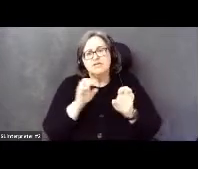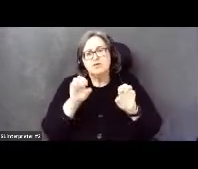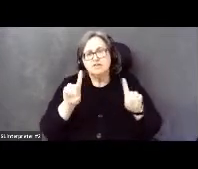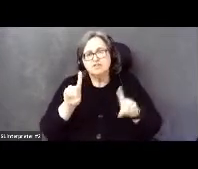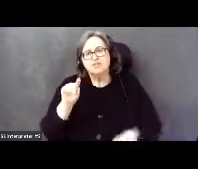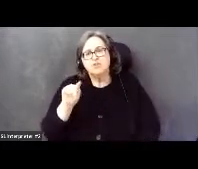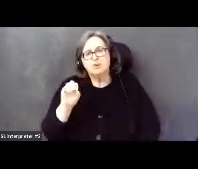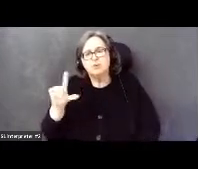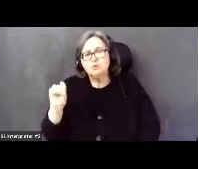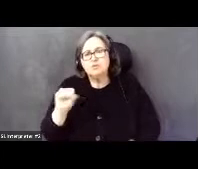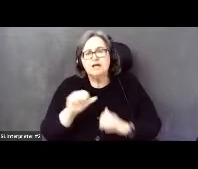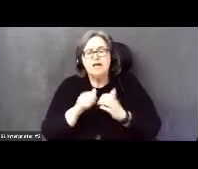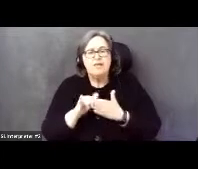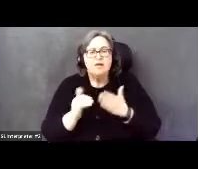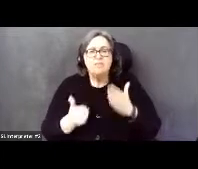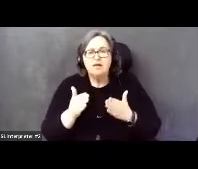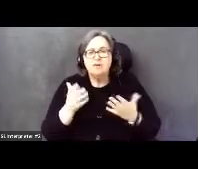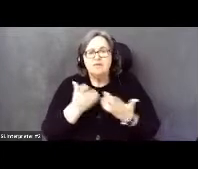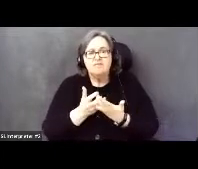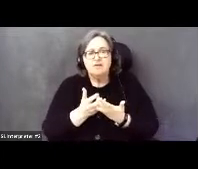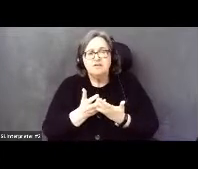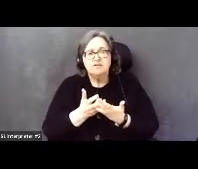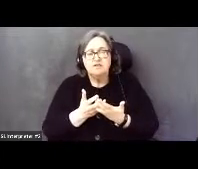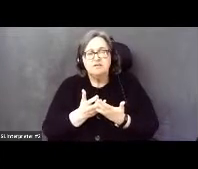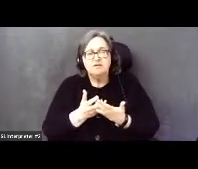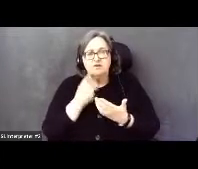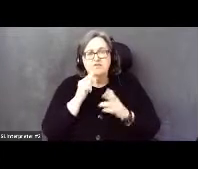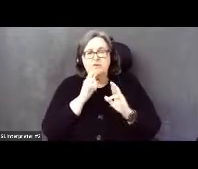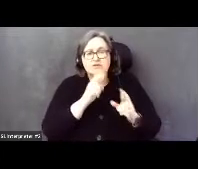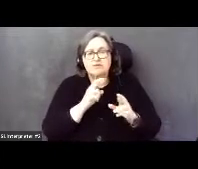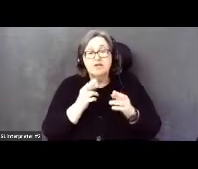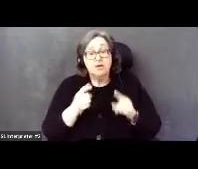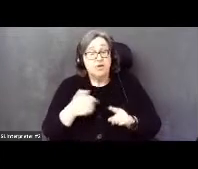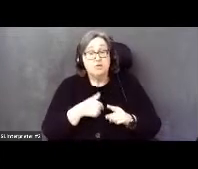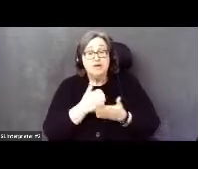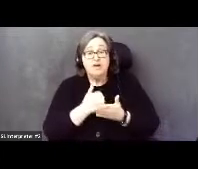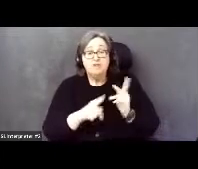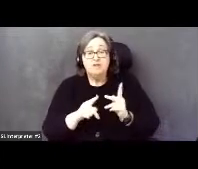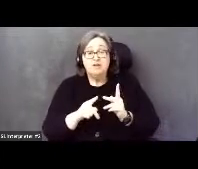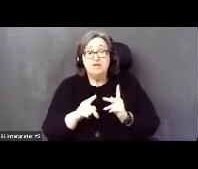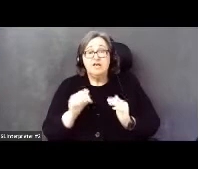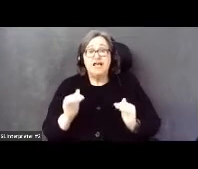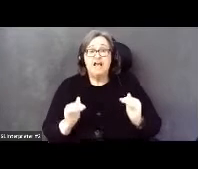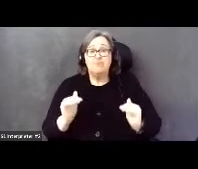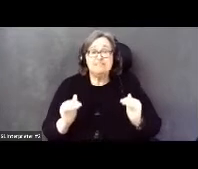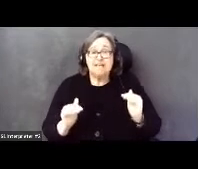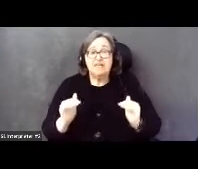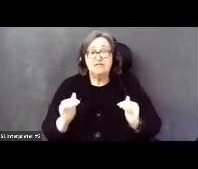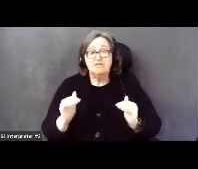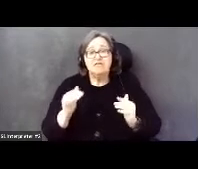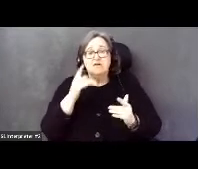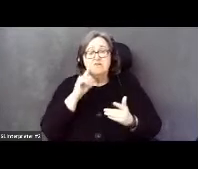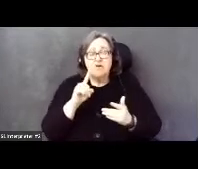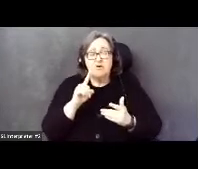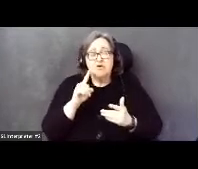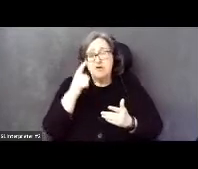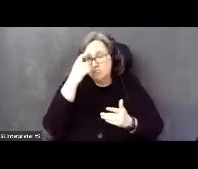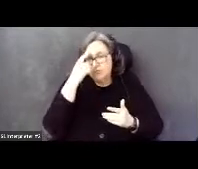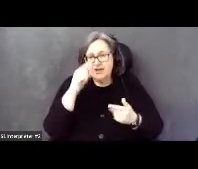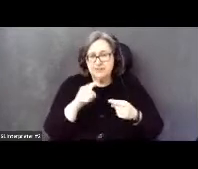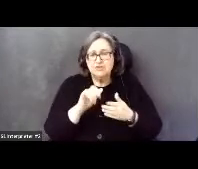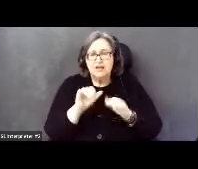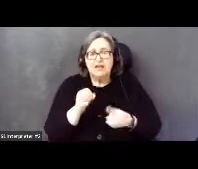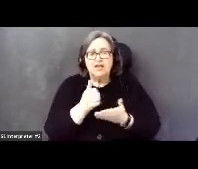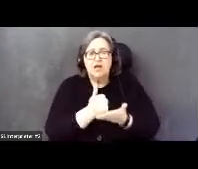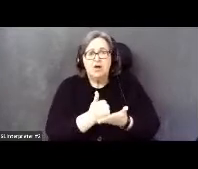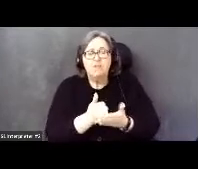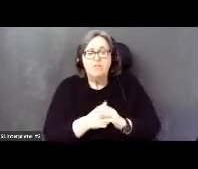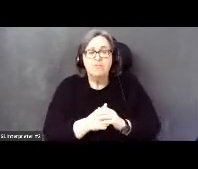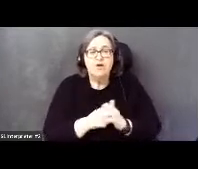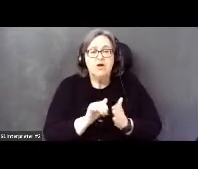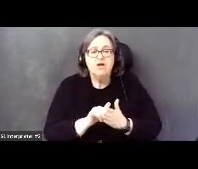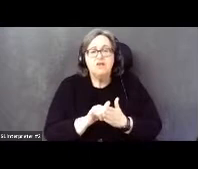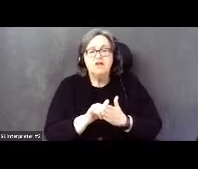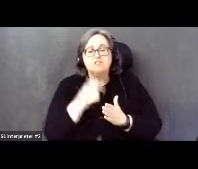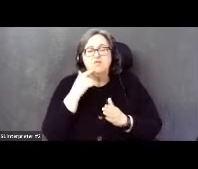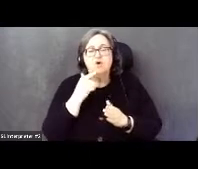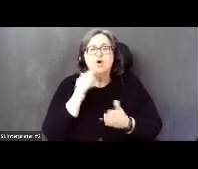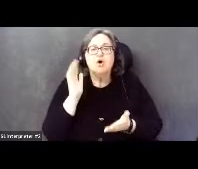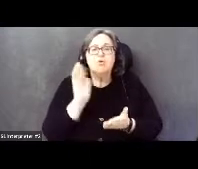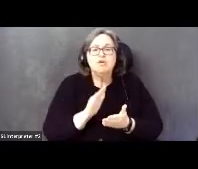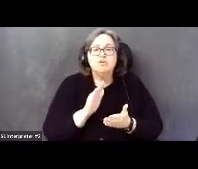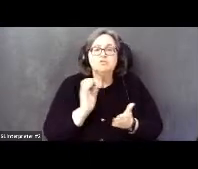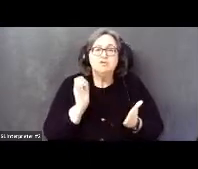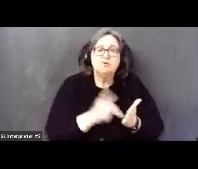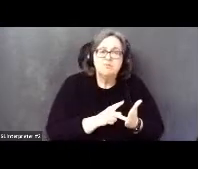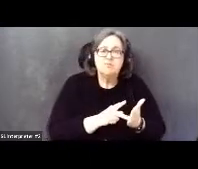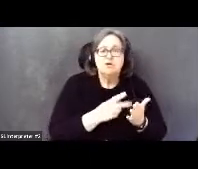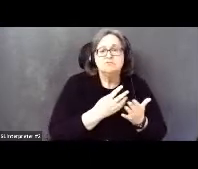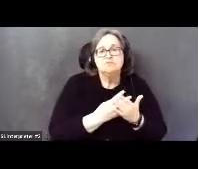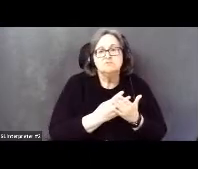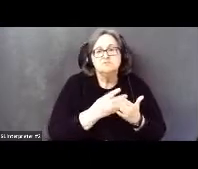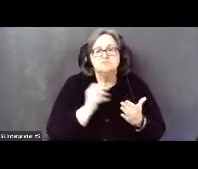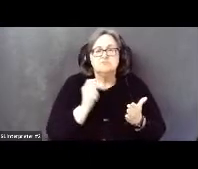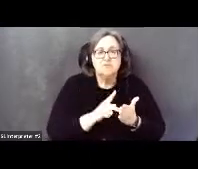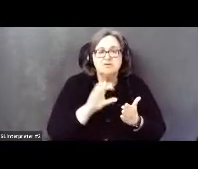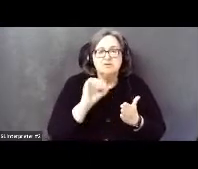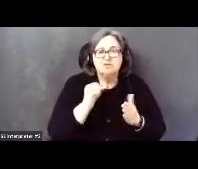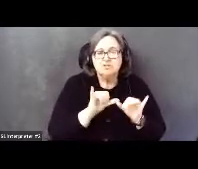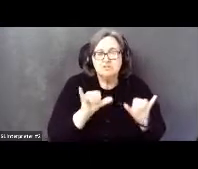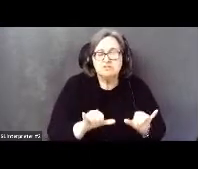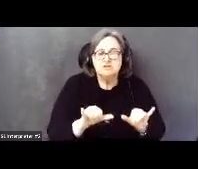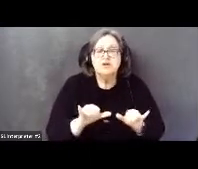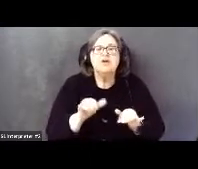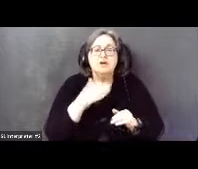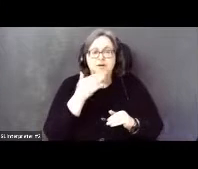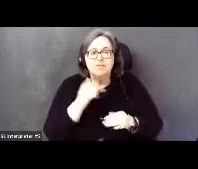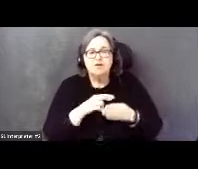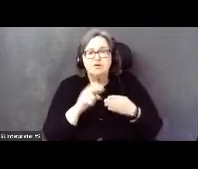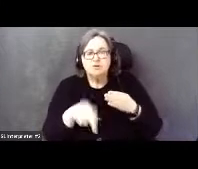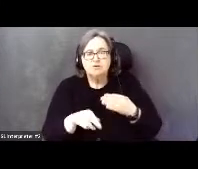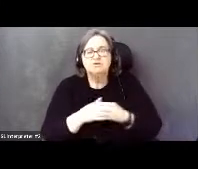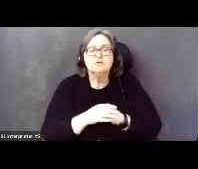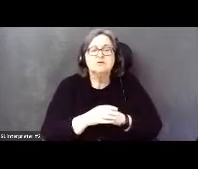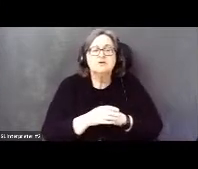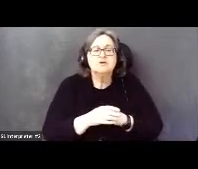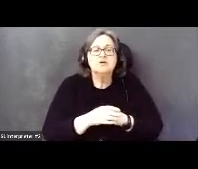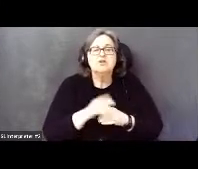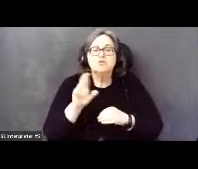tools. That will help understand the outcome. By understanding the responsivity and how